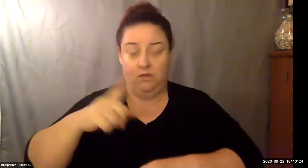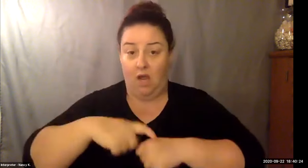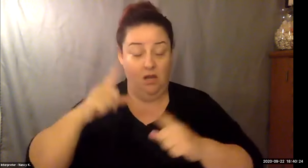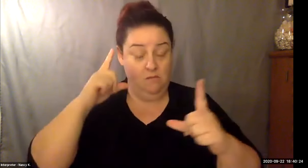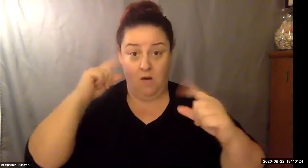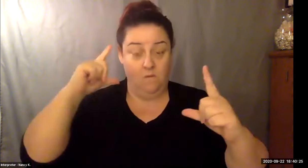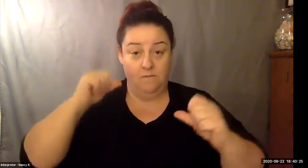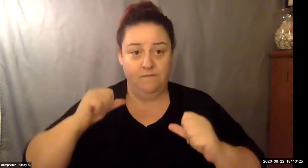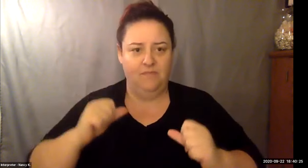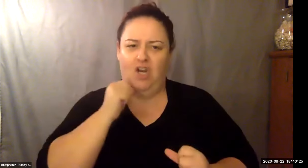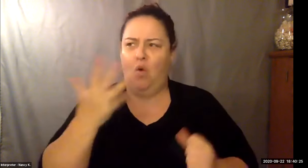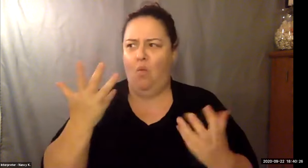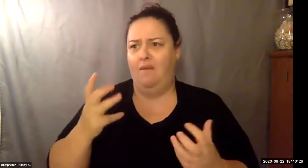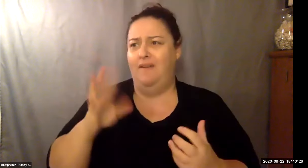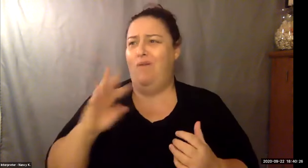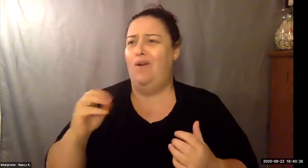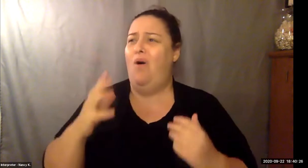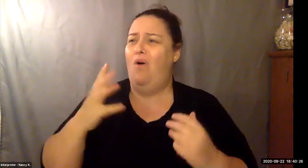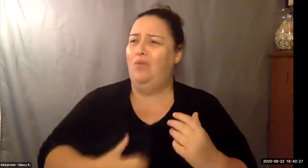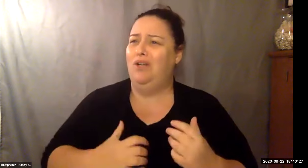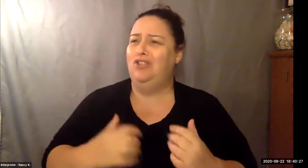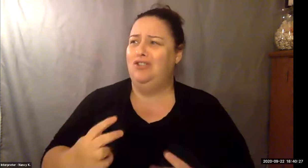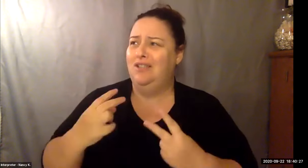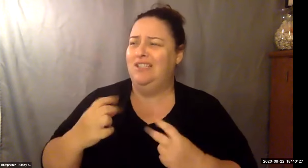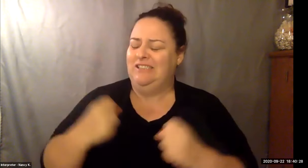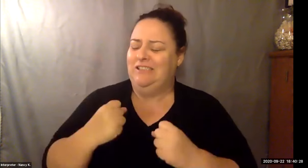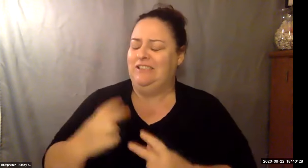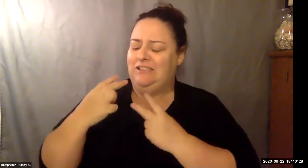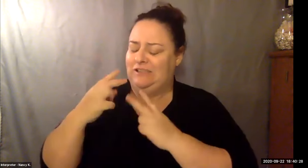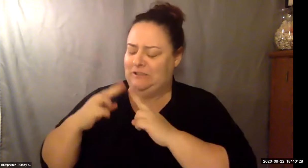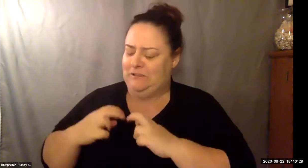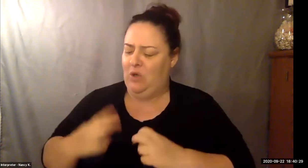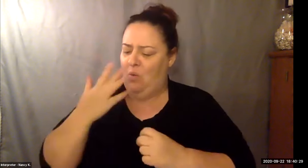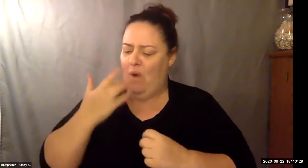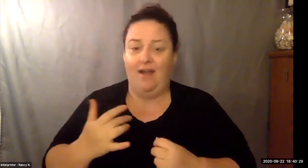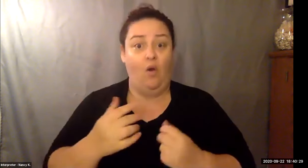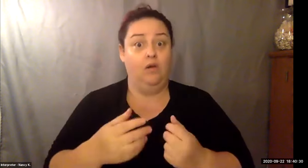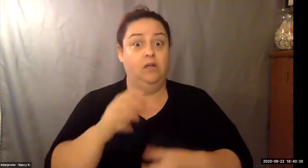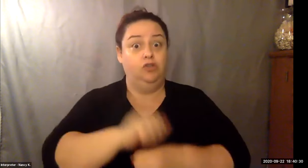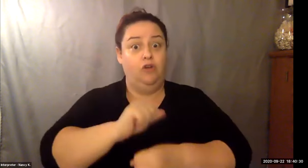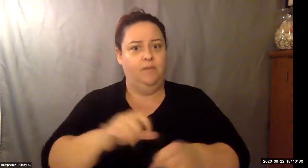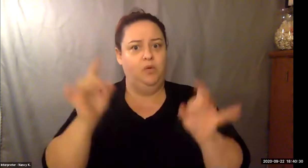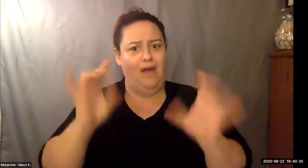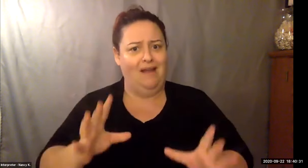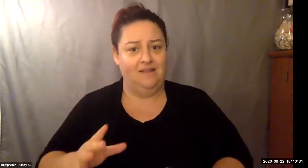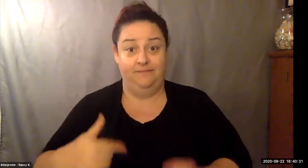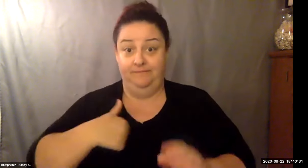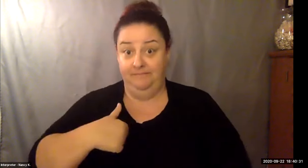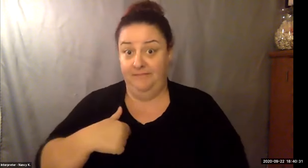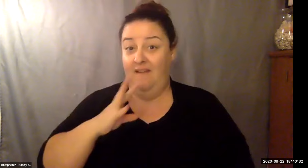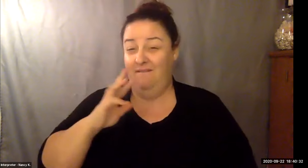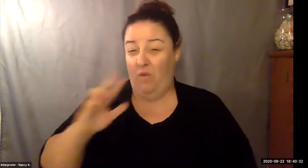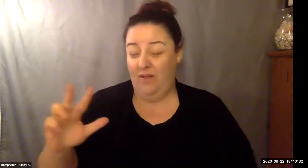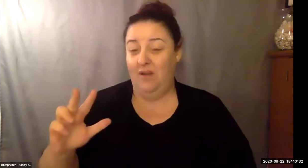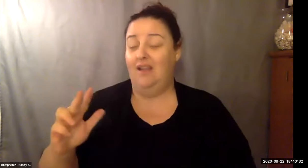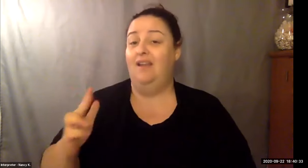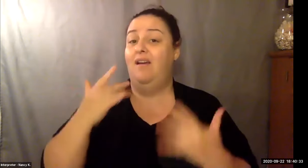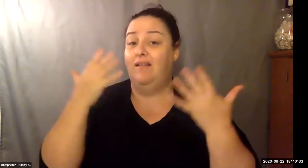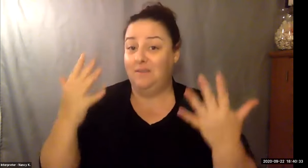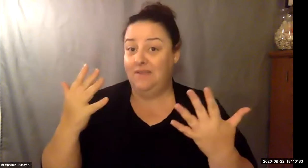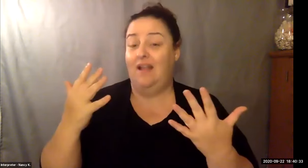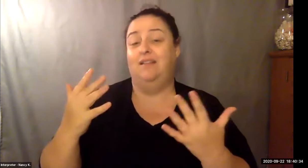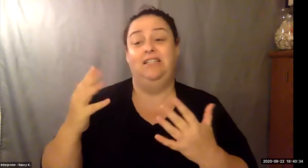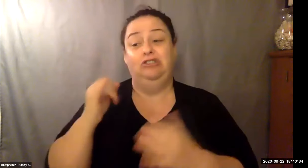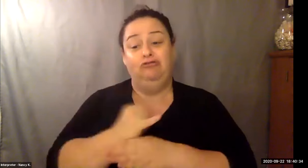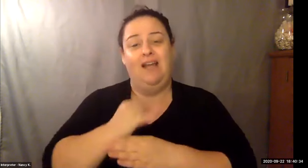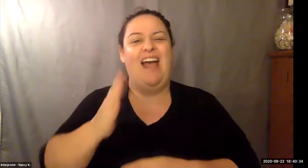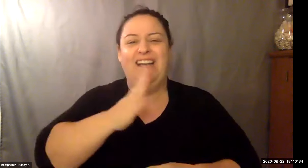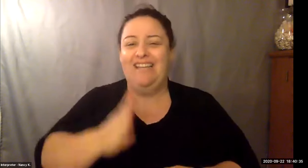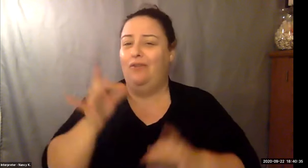Keith Wolling: Facebook is great. How do you communicate online through the chat rooms through LinkedIn to say who you are, what you're about self awareness. You know who you are.